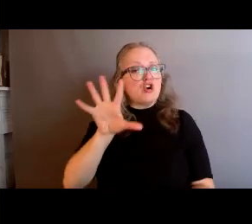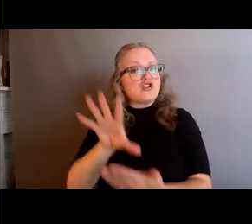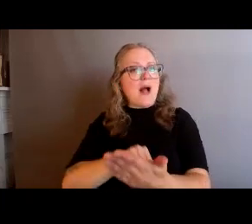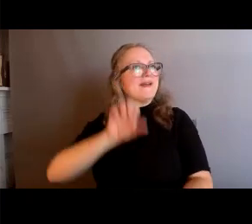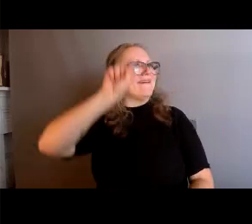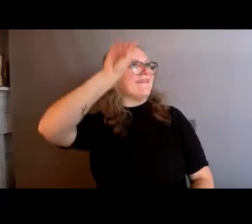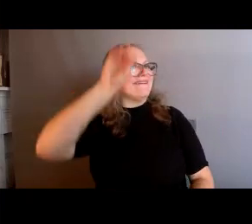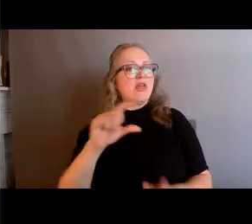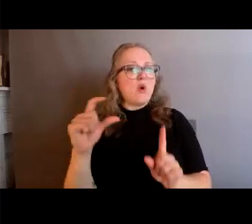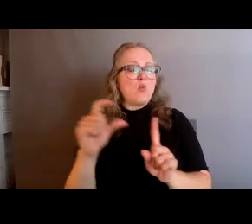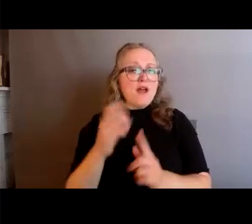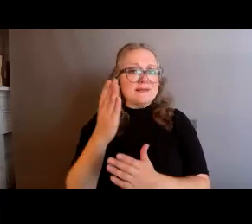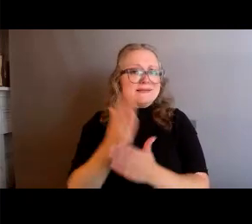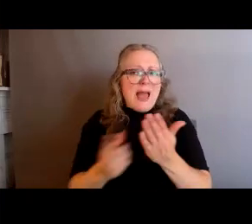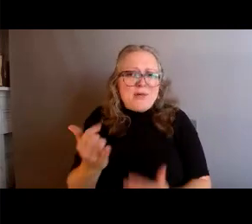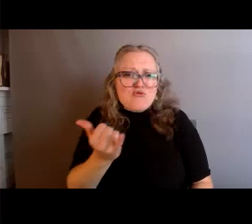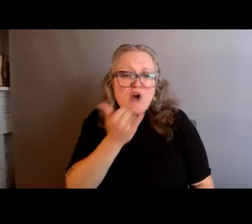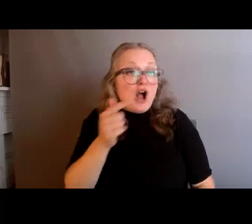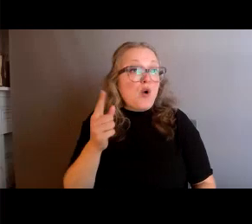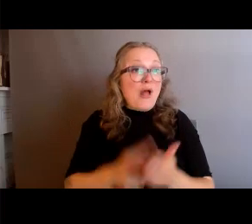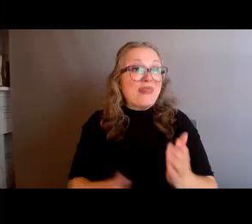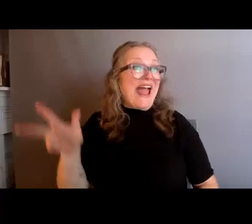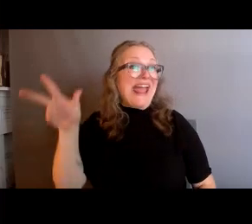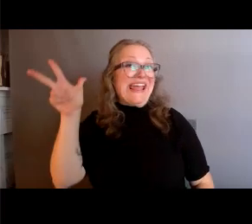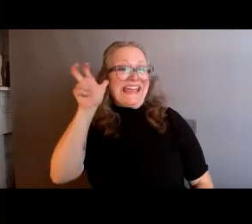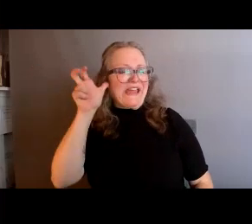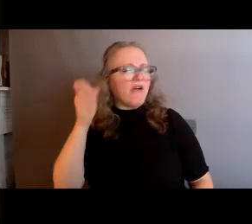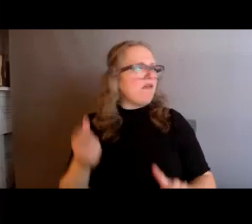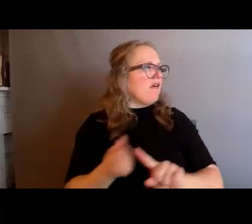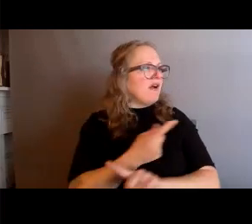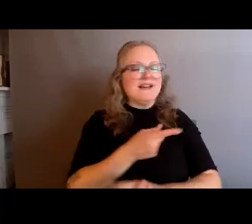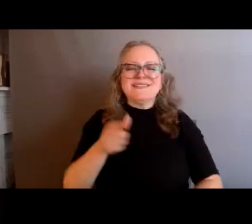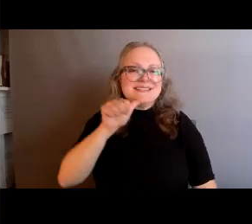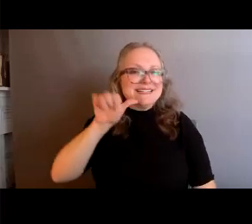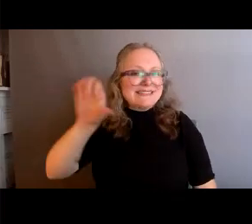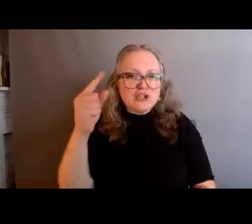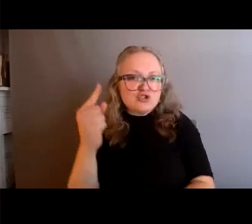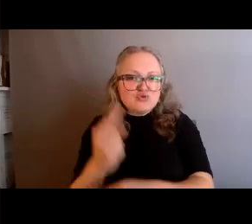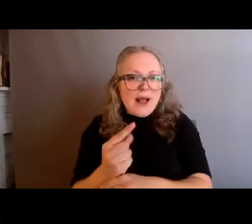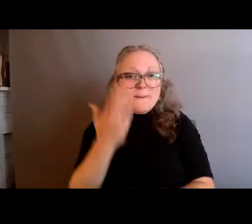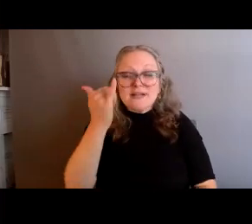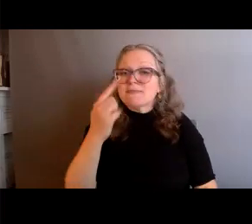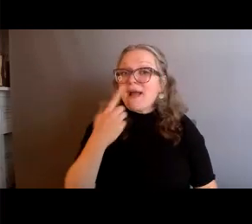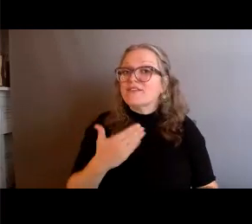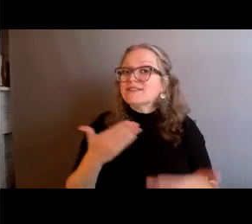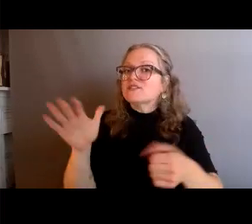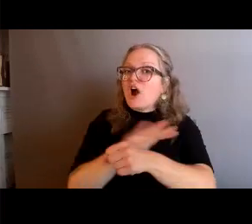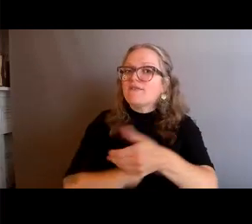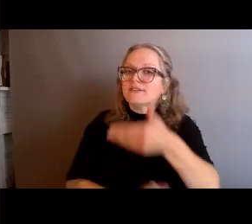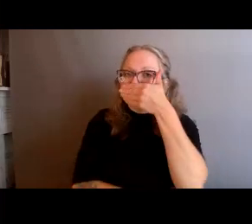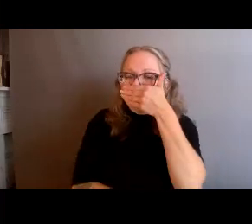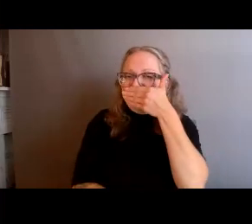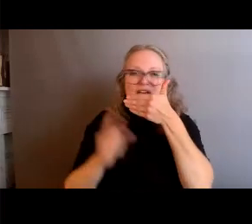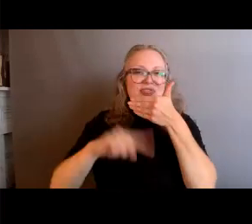They just don't they what they hear. It's not what they thought it was because I've got my mouth covered. They can't read my lips and the people who